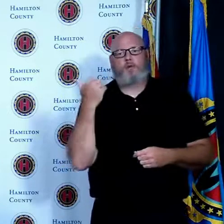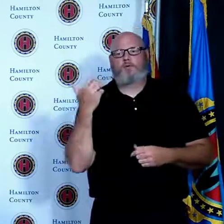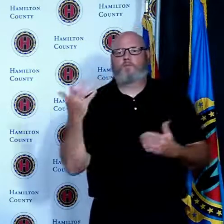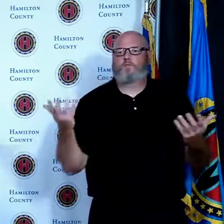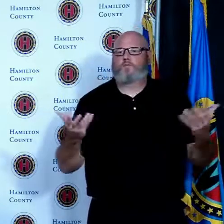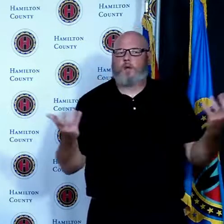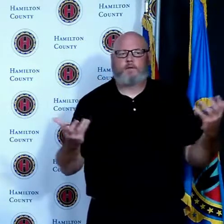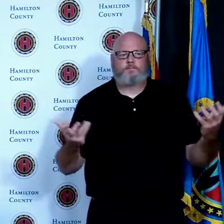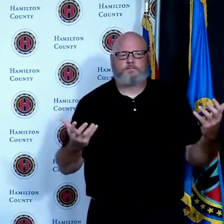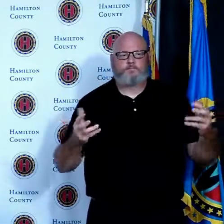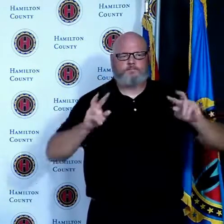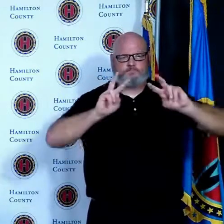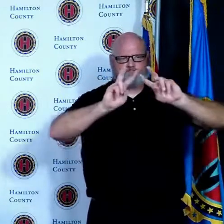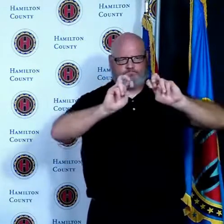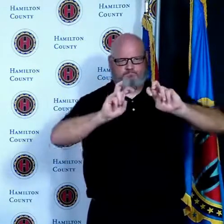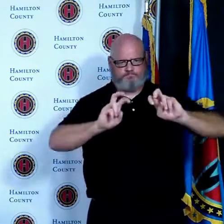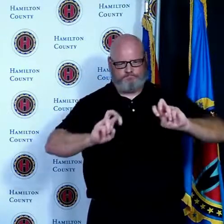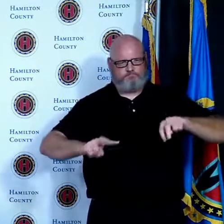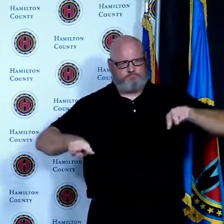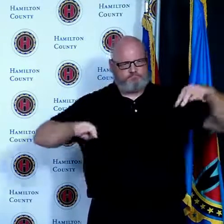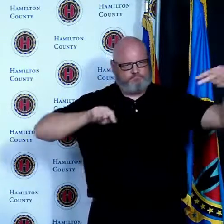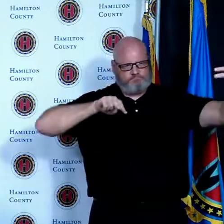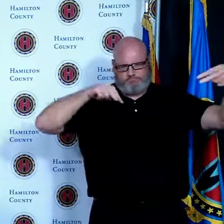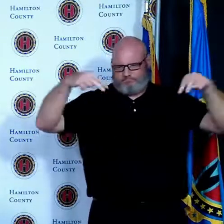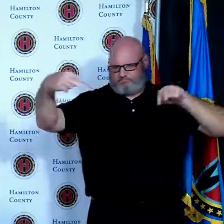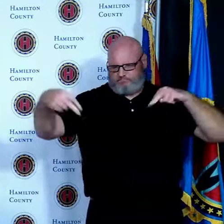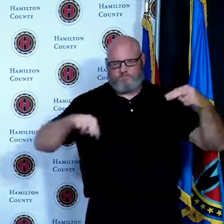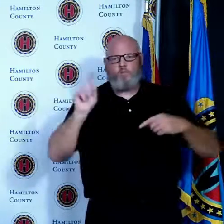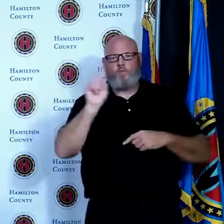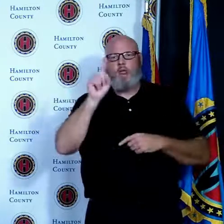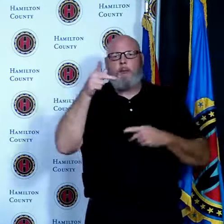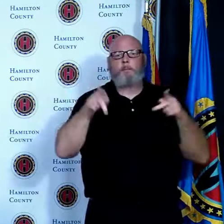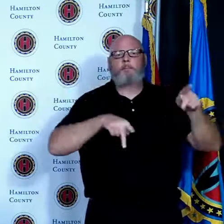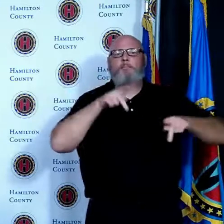people are most vulnerable near one another and where the spread